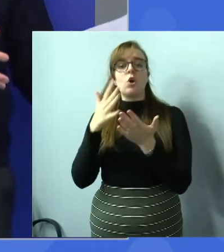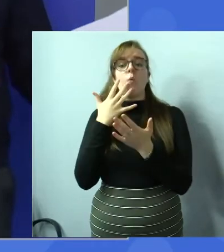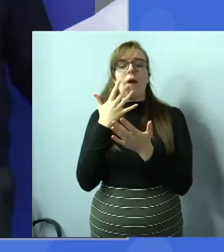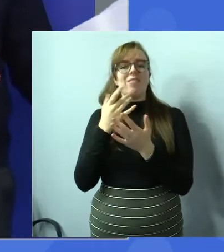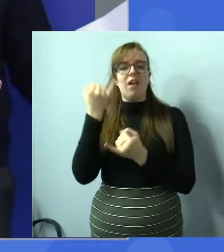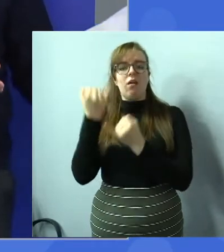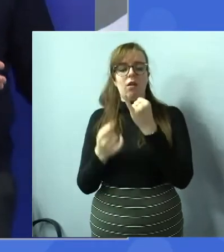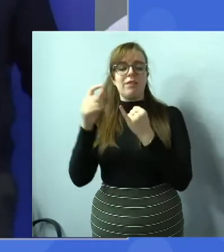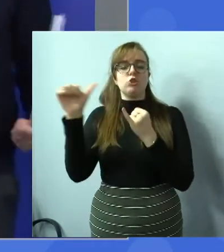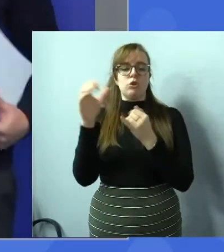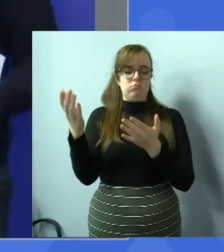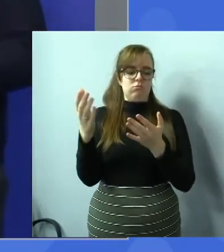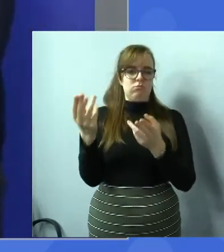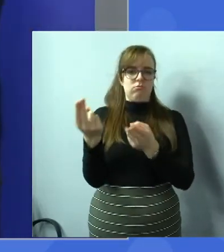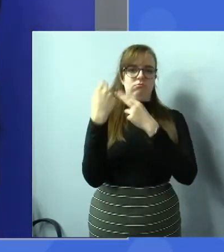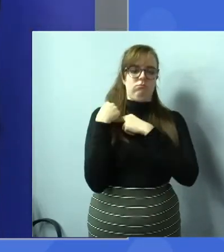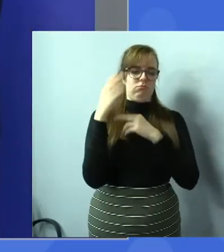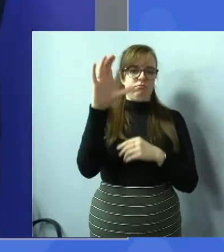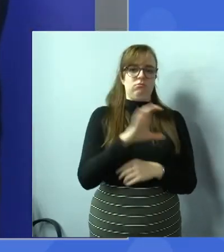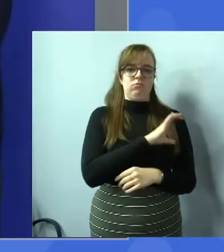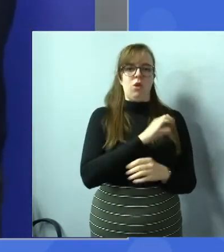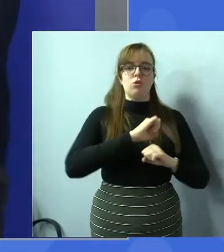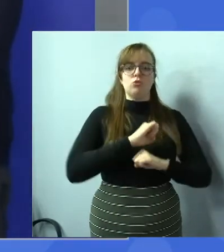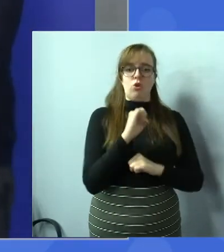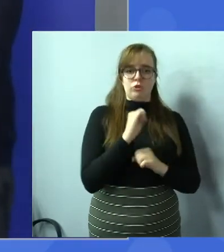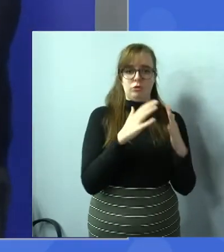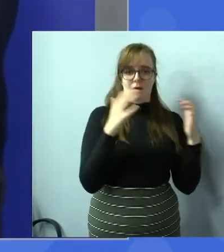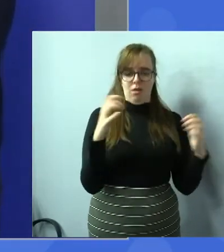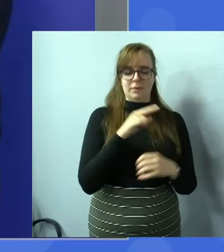what what happens from there you keep government's possession as well